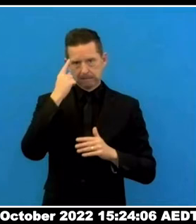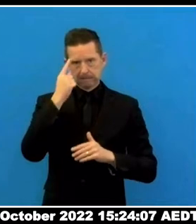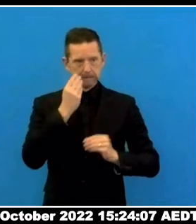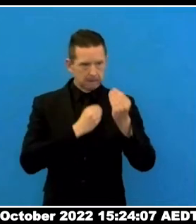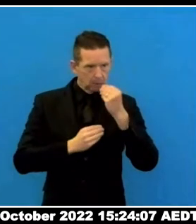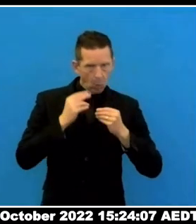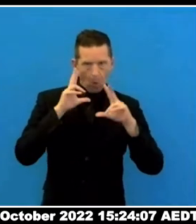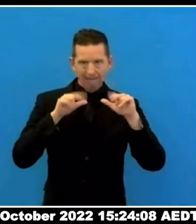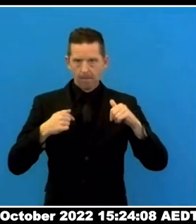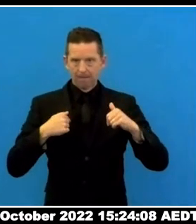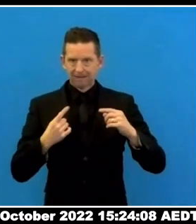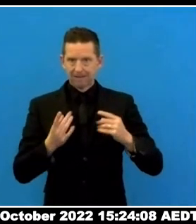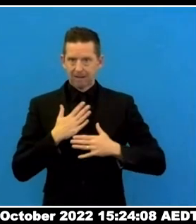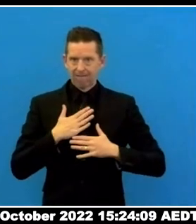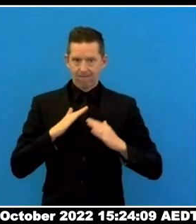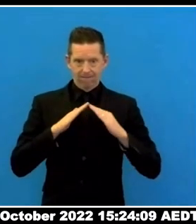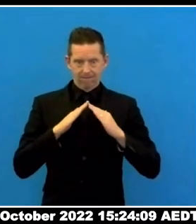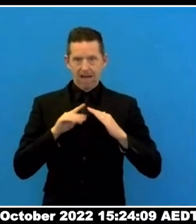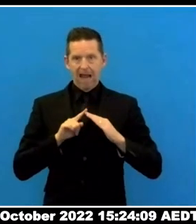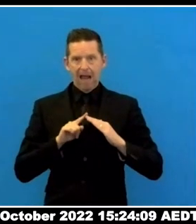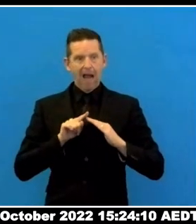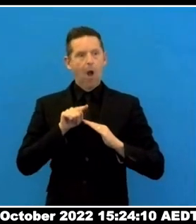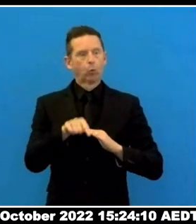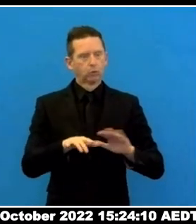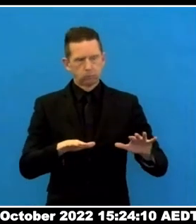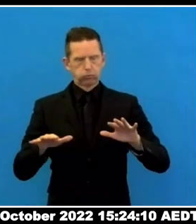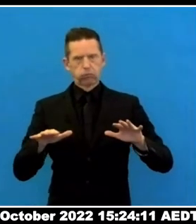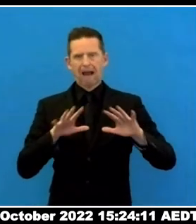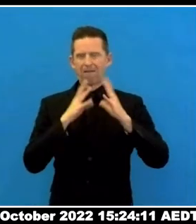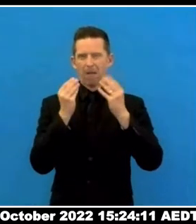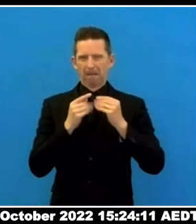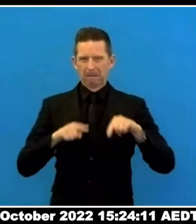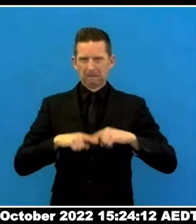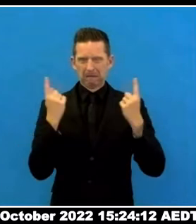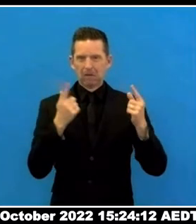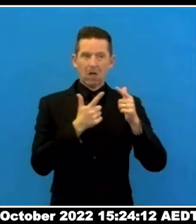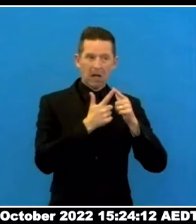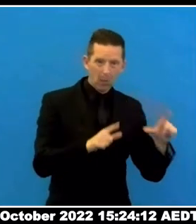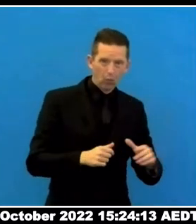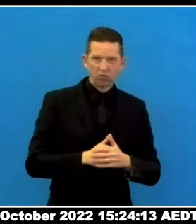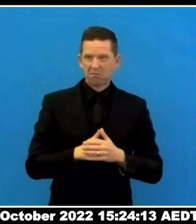but anything outside, it was everything was new for me. The language, culture, the transport and everything.